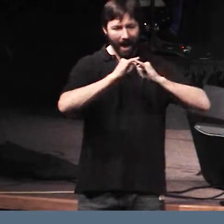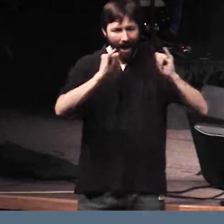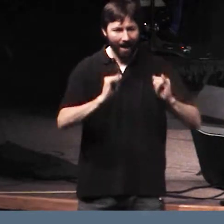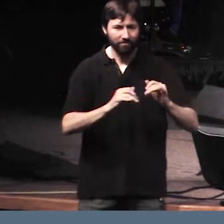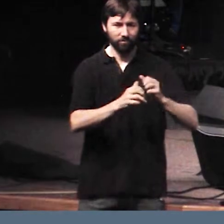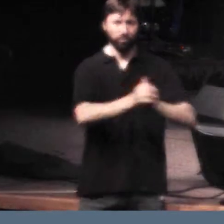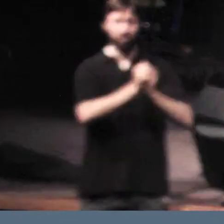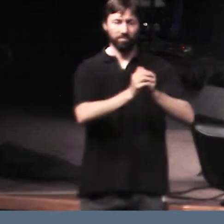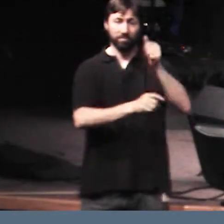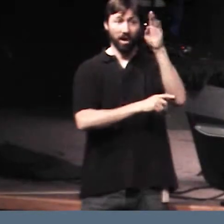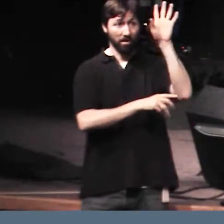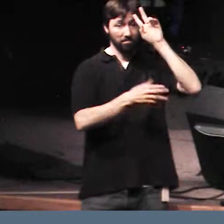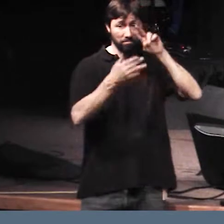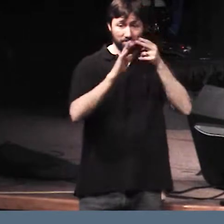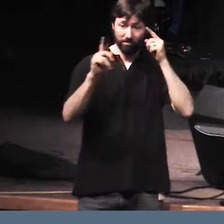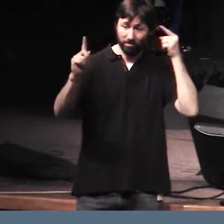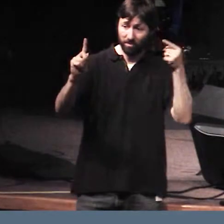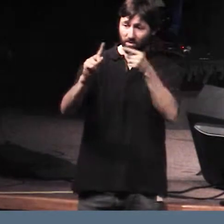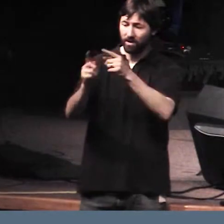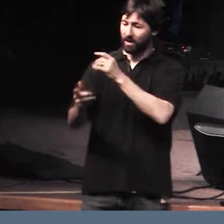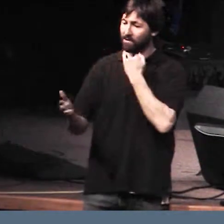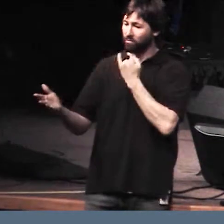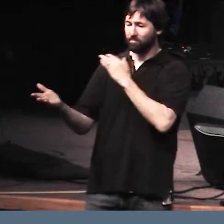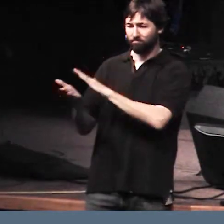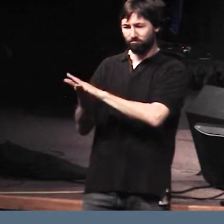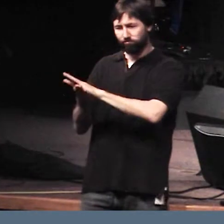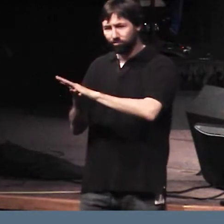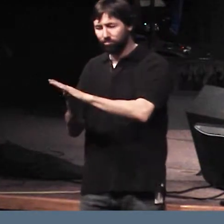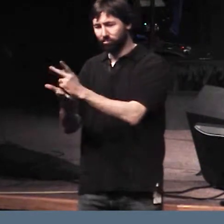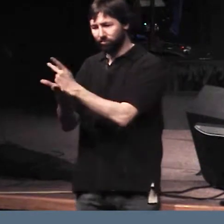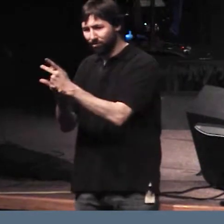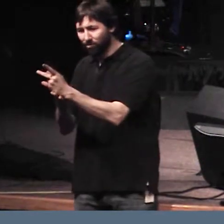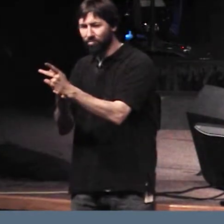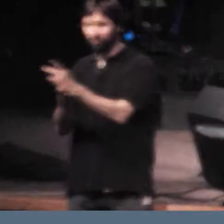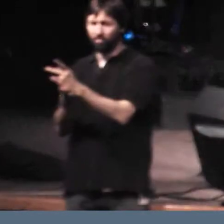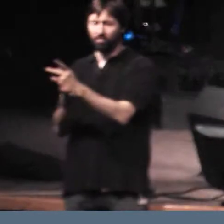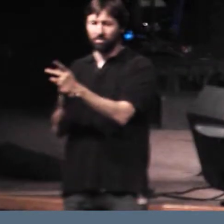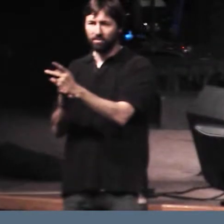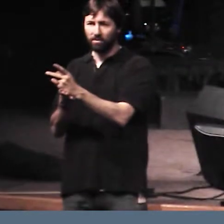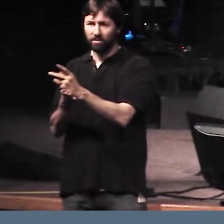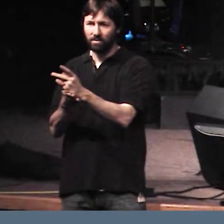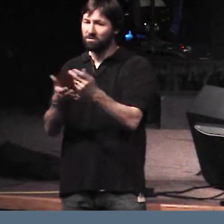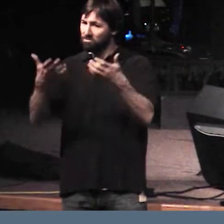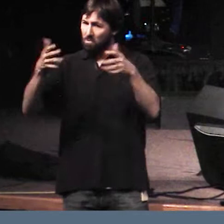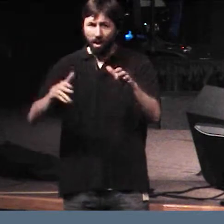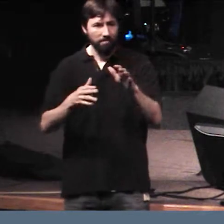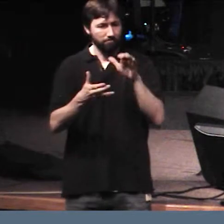and God's purpose was to keep Israel pure and clean and a to really bring a Messiah out of that and so he didn't want you to marry foreign